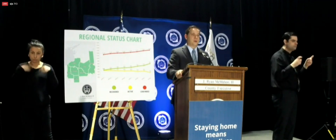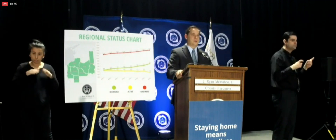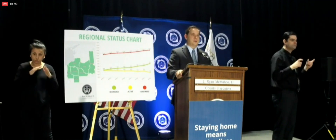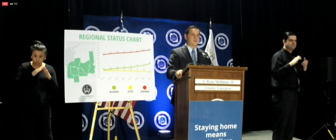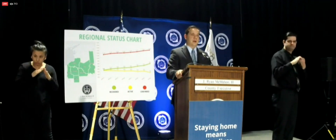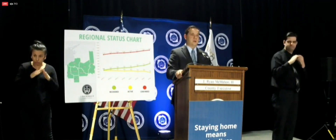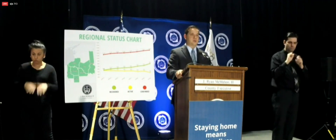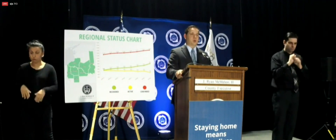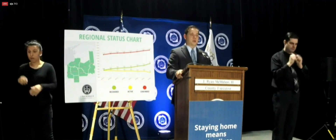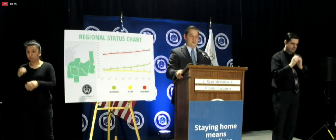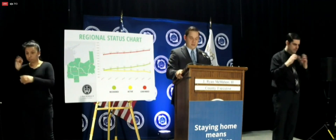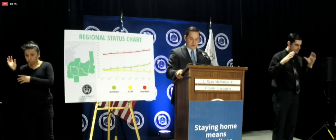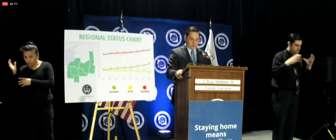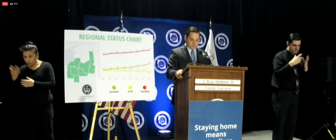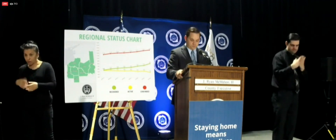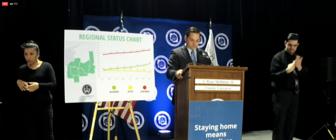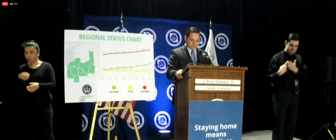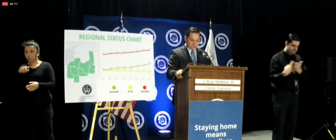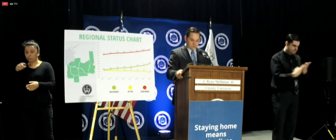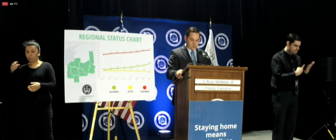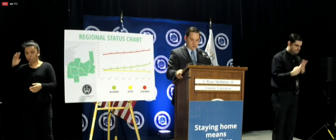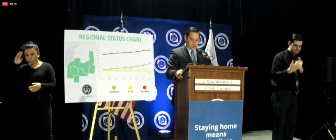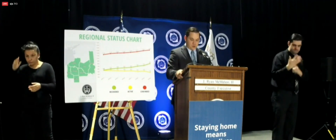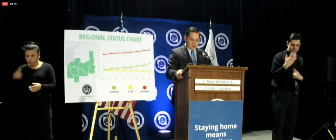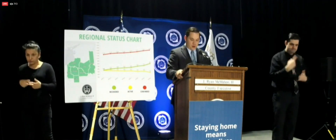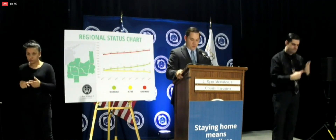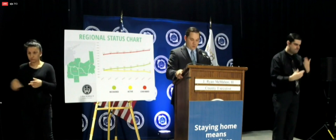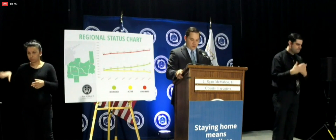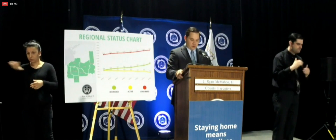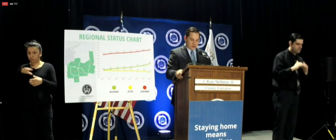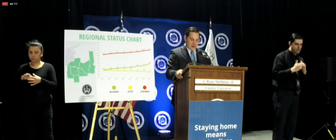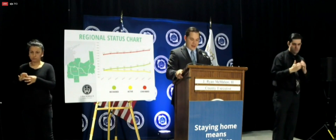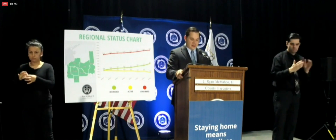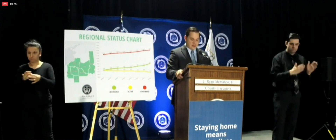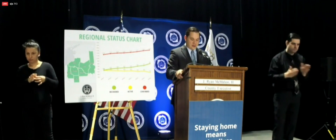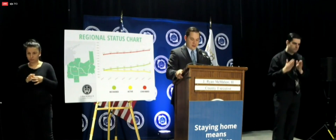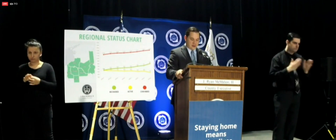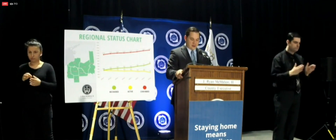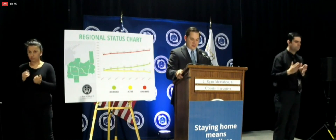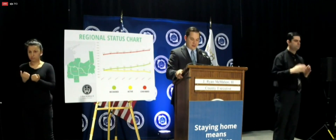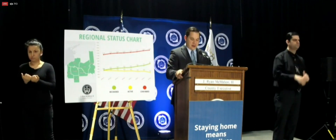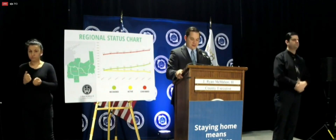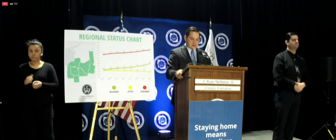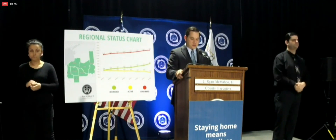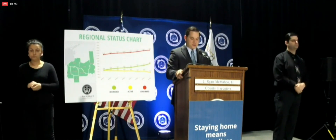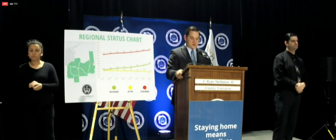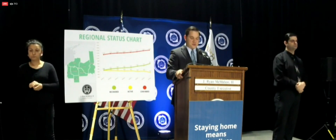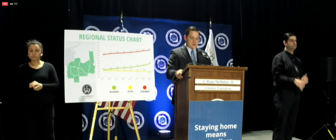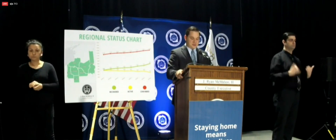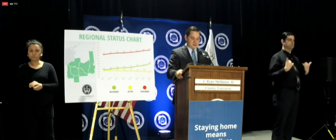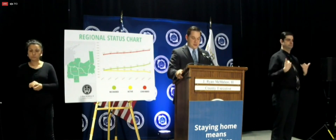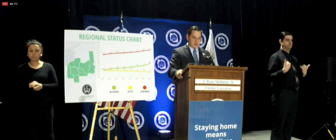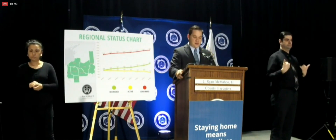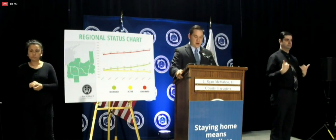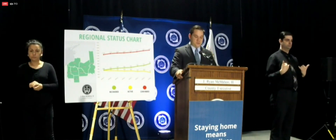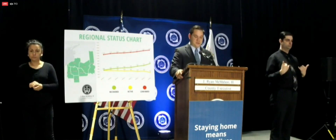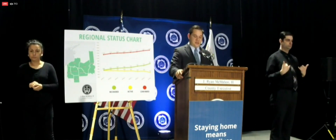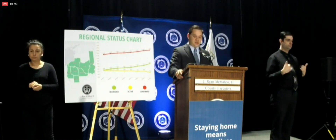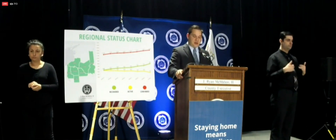DEPARTMENTS. WE'LL DO SO MUCH MORE TOGETHER NOW BECAUSE THIS VIRUS HAS BROUGHT US TOGETHER.